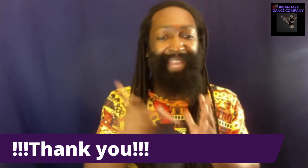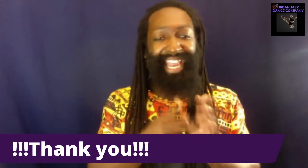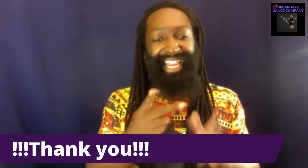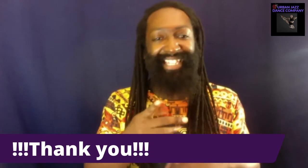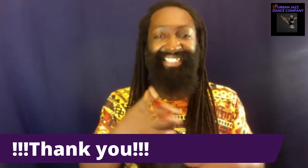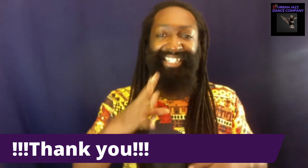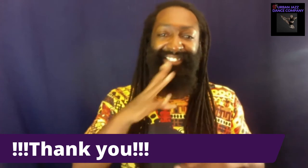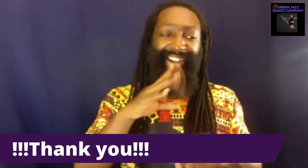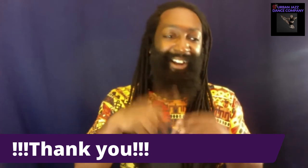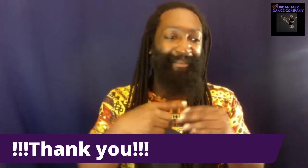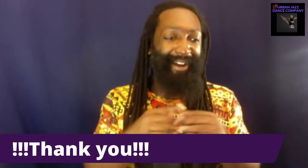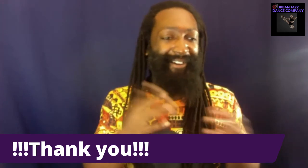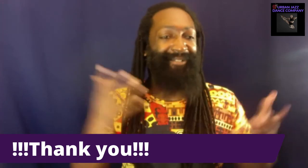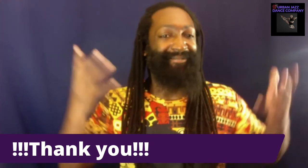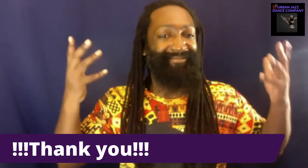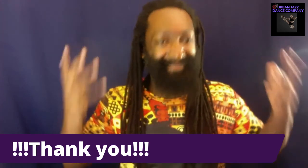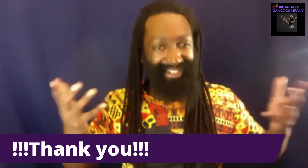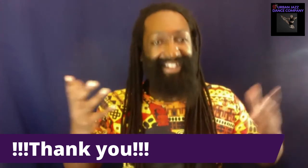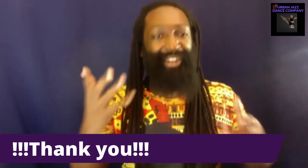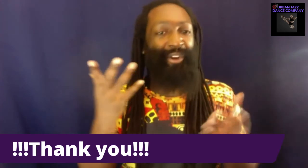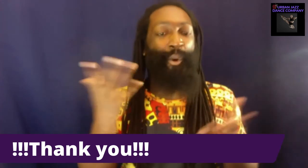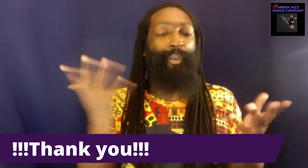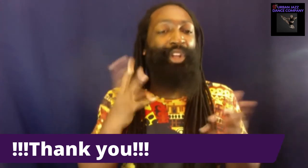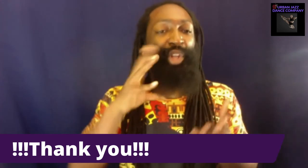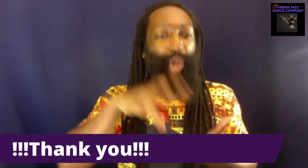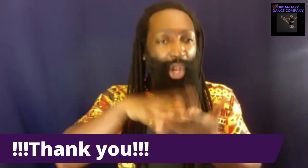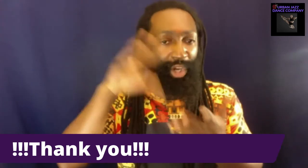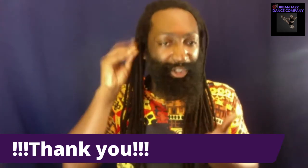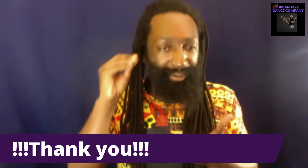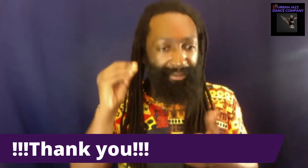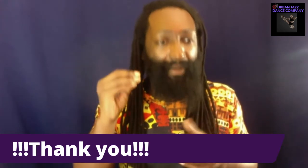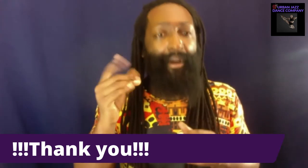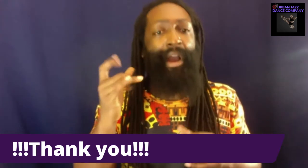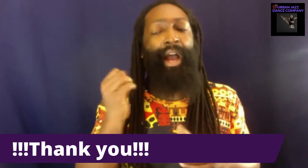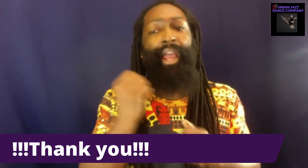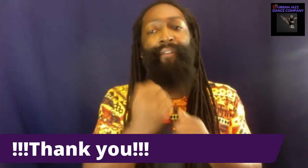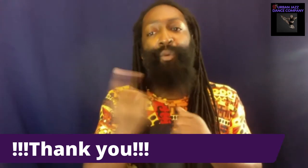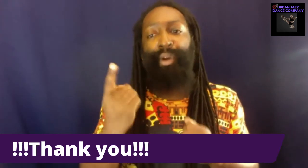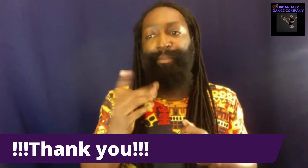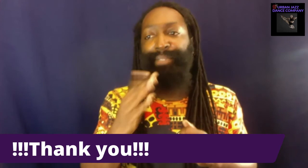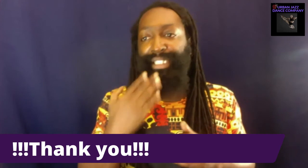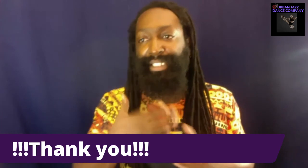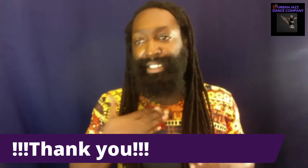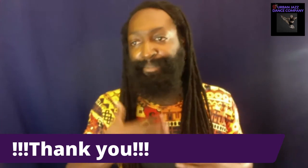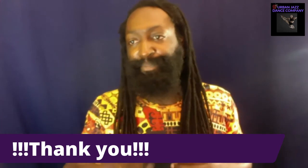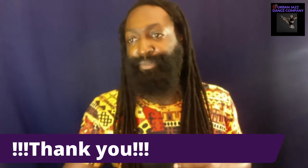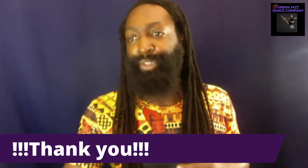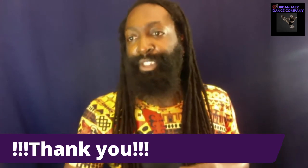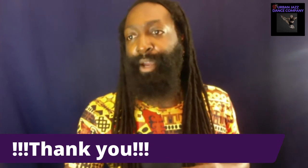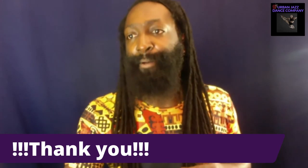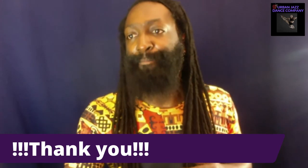Please go to Urban Jazz Facebook page and talk about you know, what you learned.